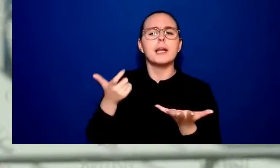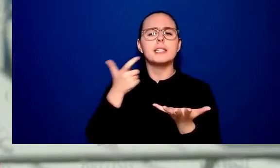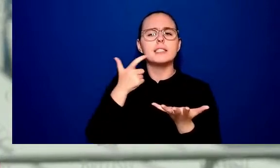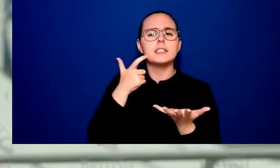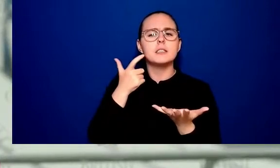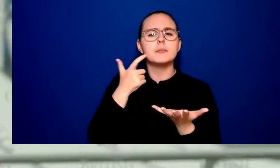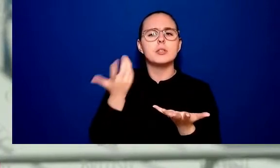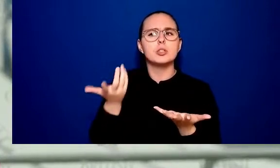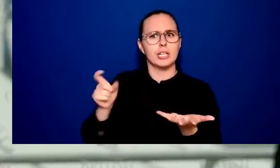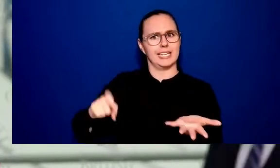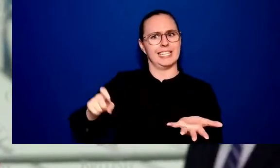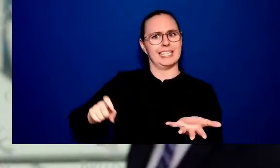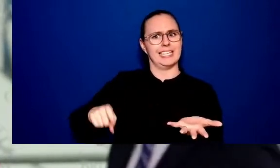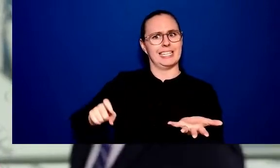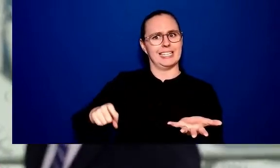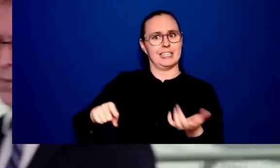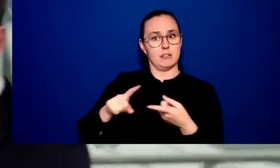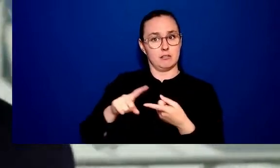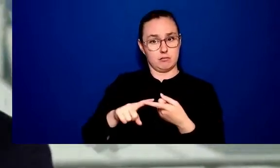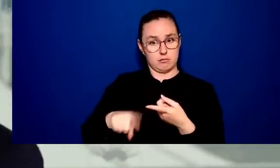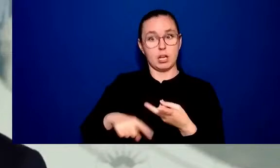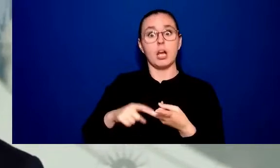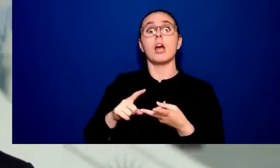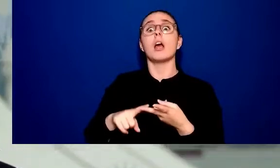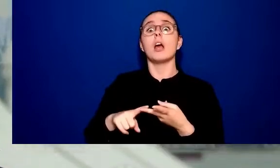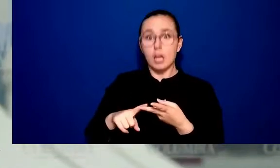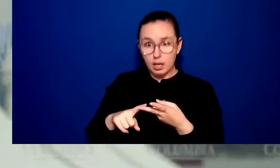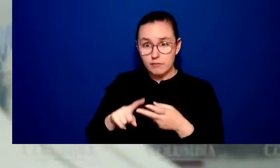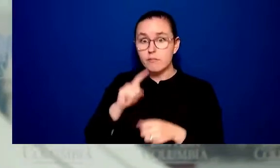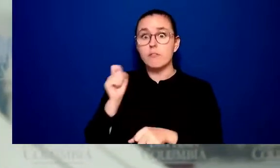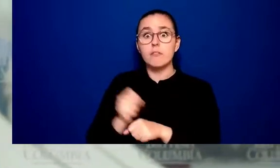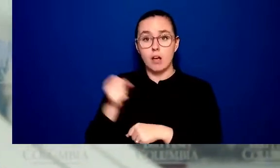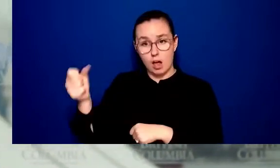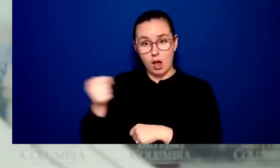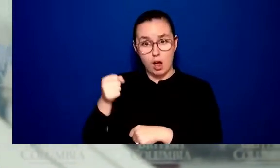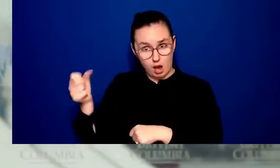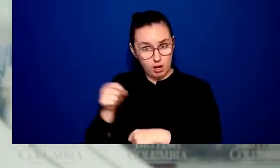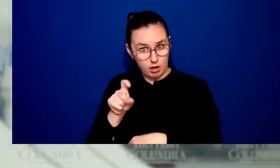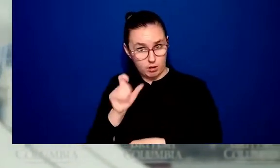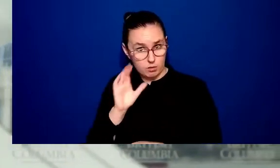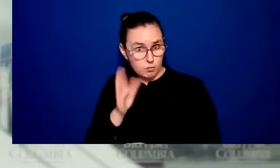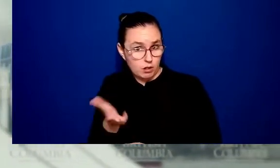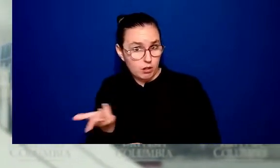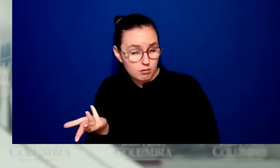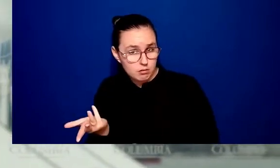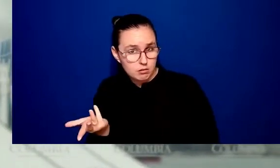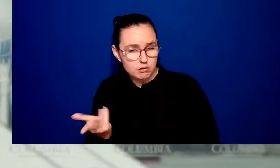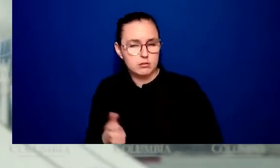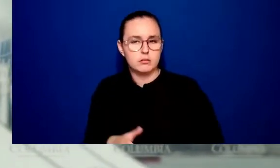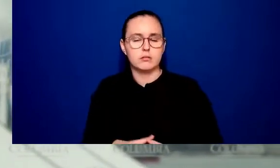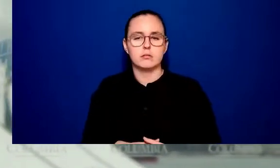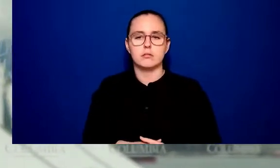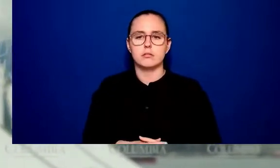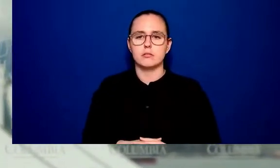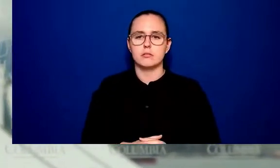needed and when or if you'll be able to hire more? Mhm. Well